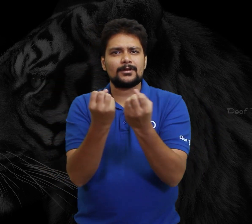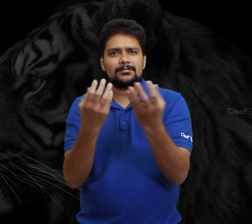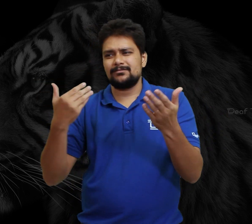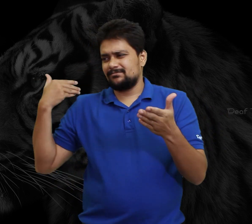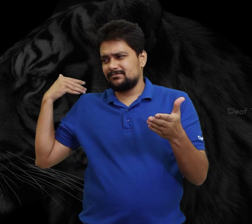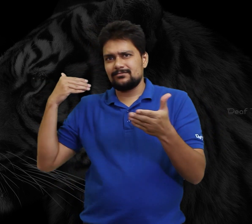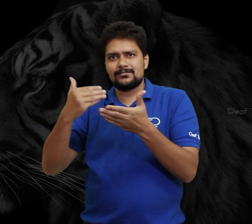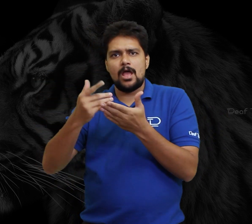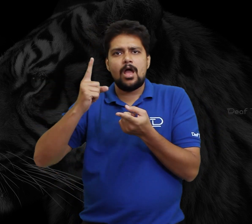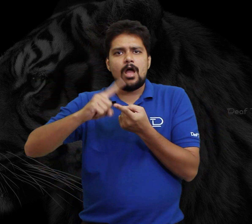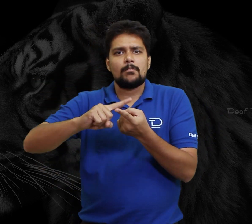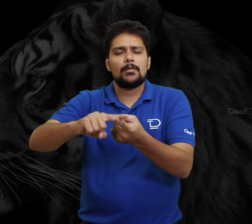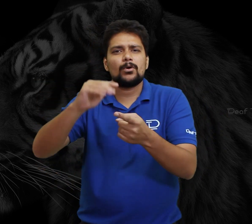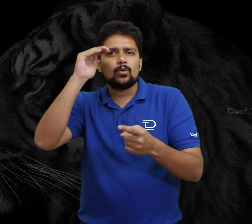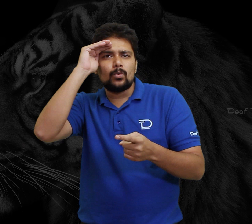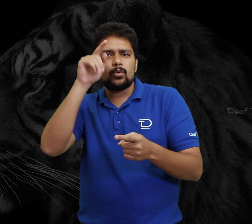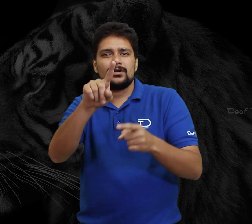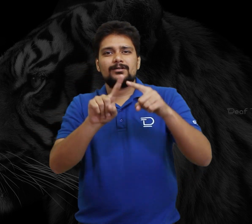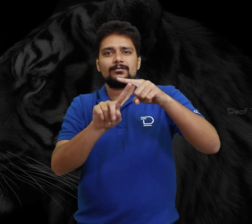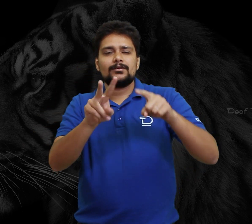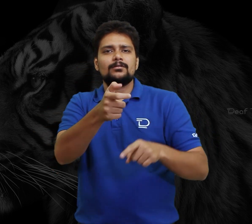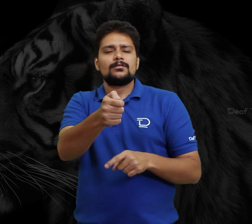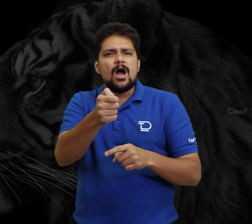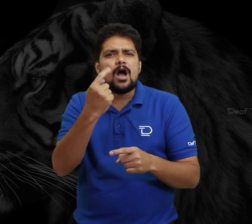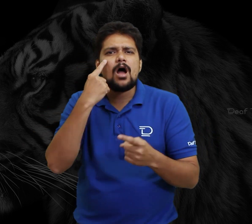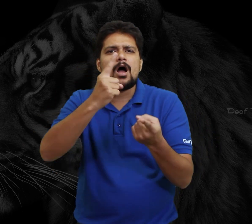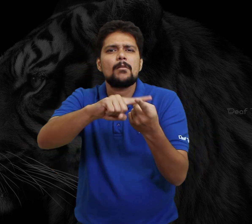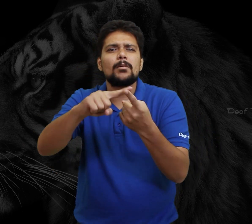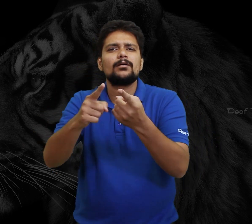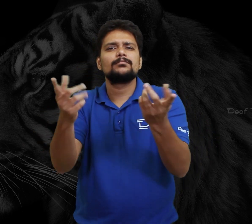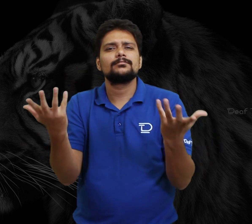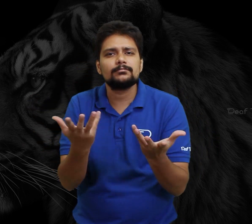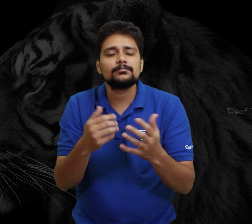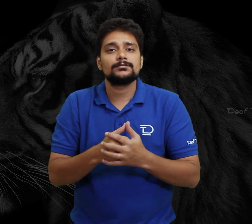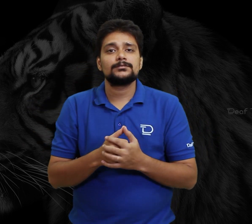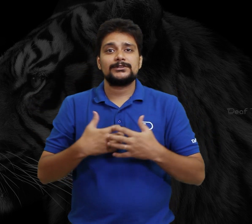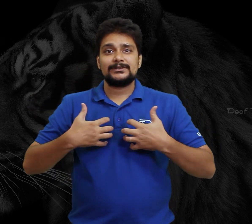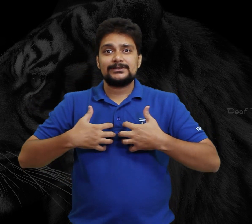Maybe recently we have seen many news reports that